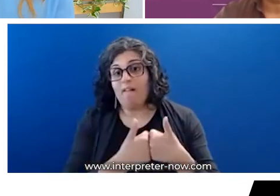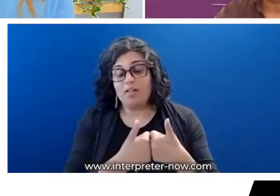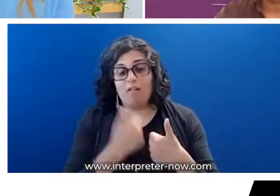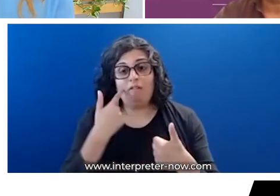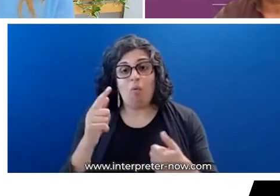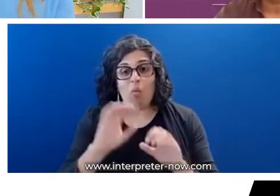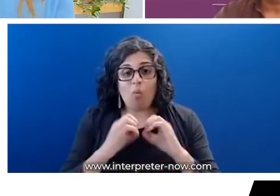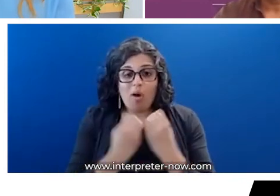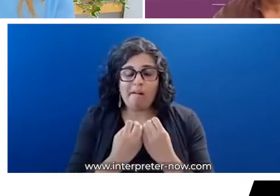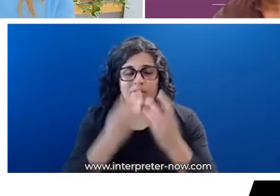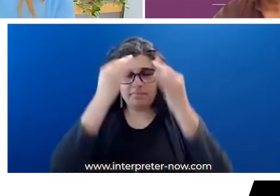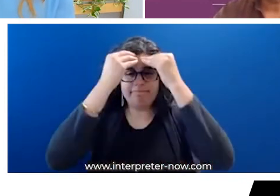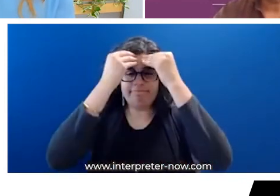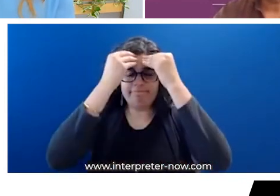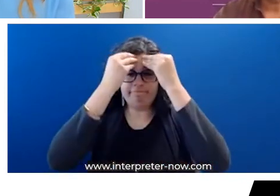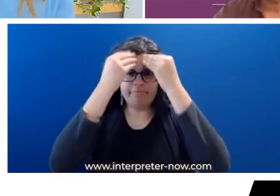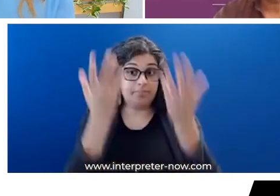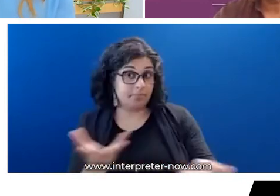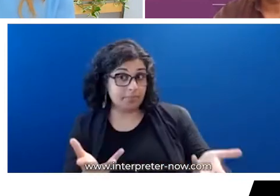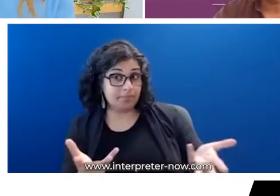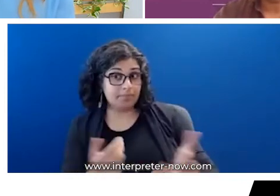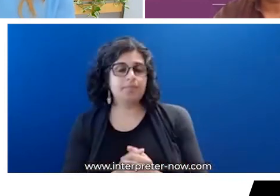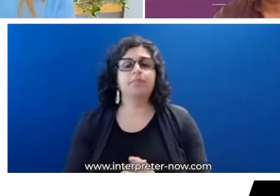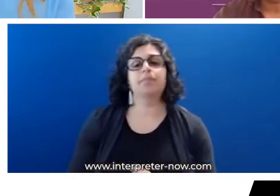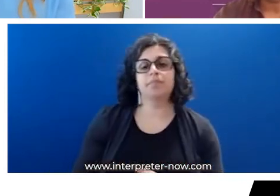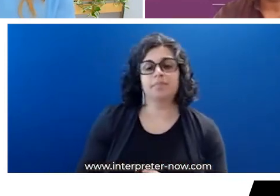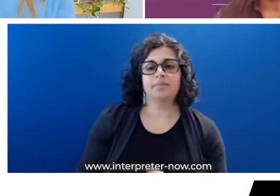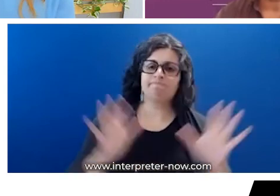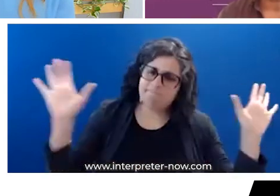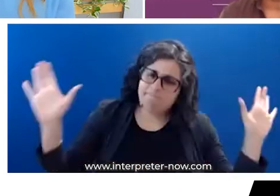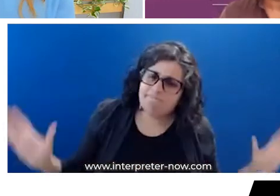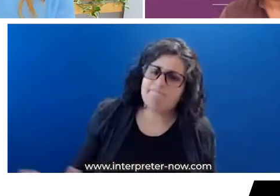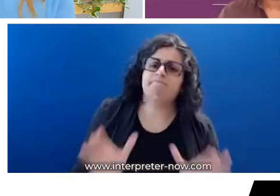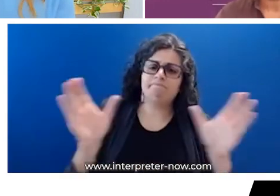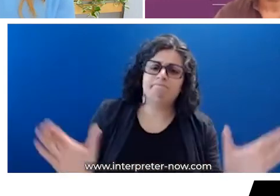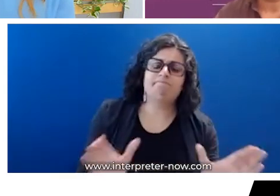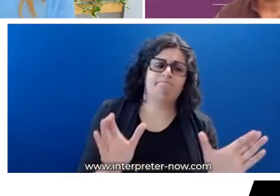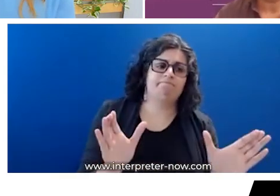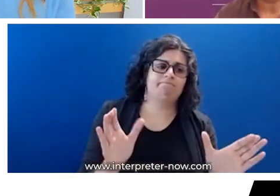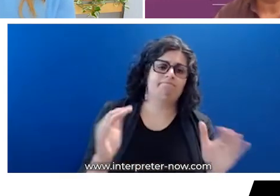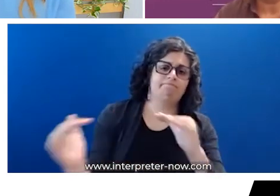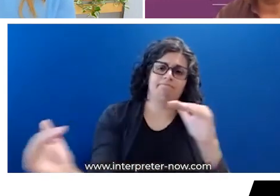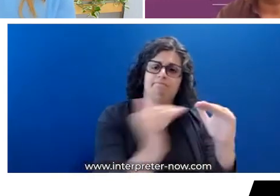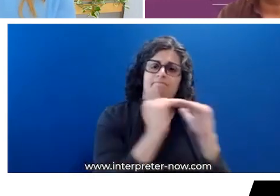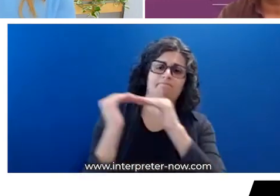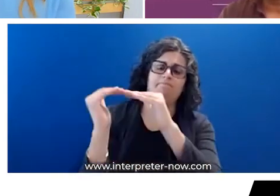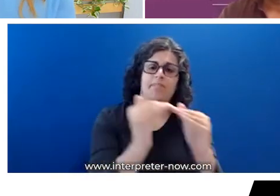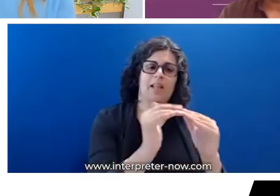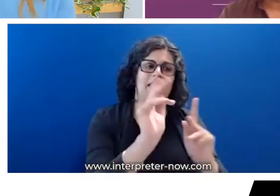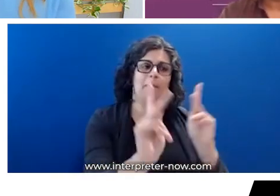to consider is really encouraging their colleagues, particularly their people leaders to develop